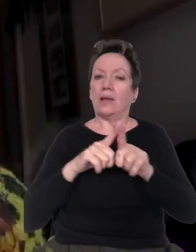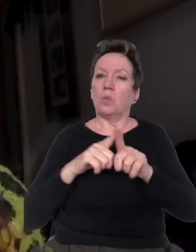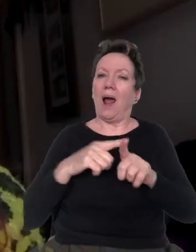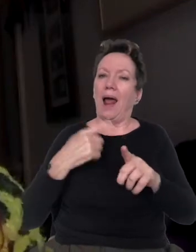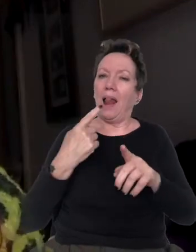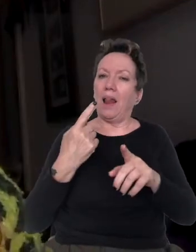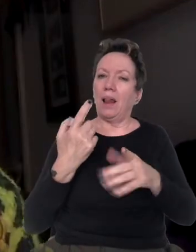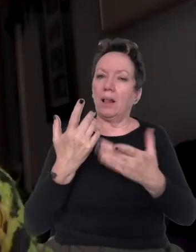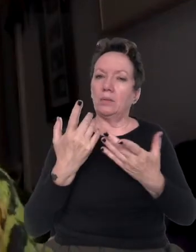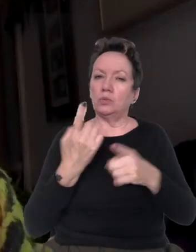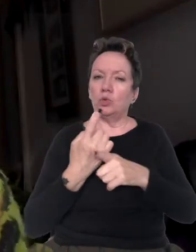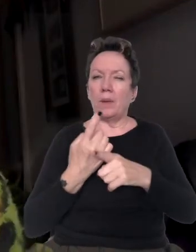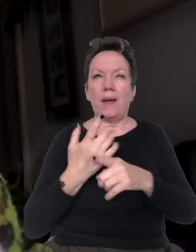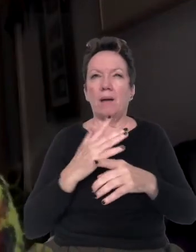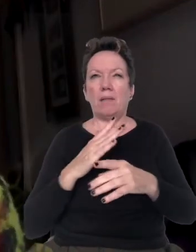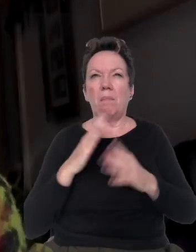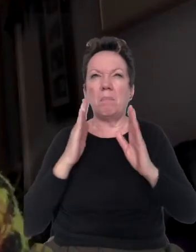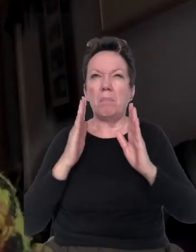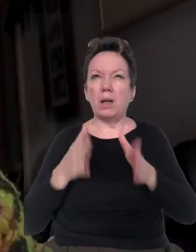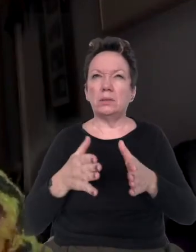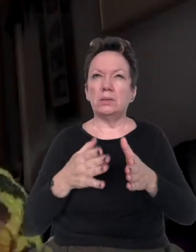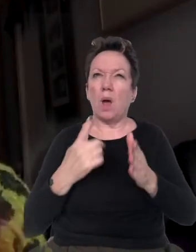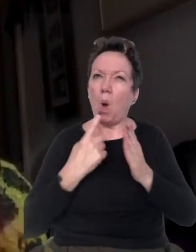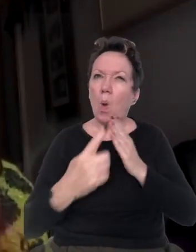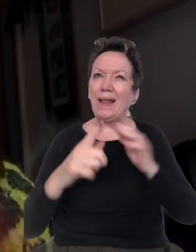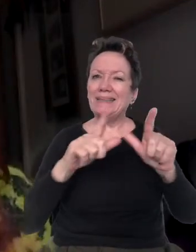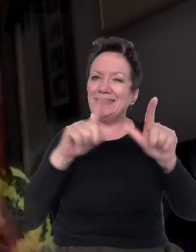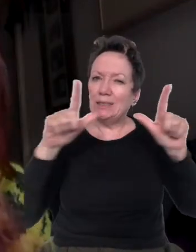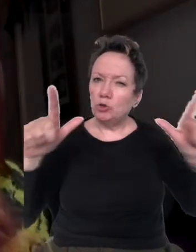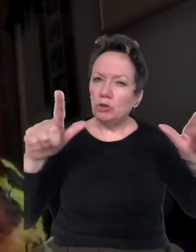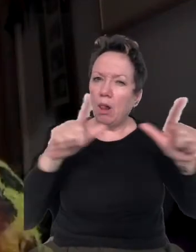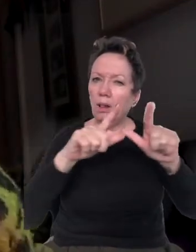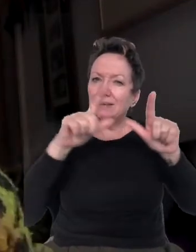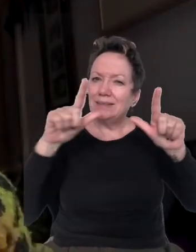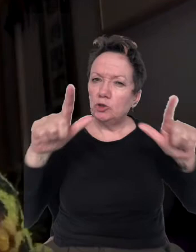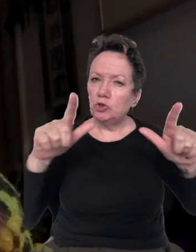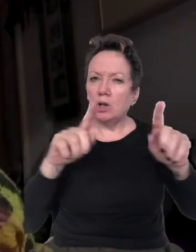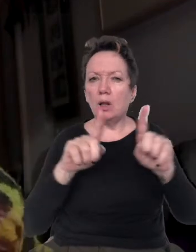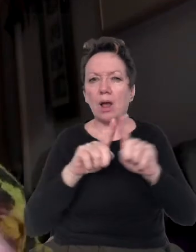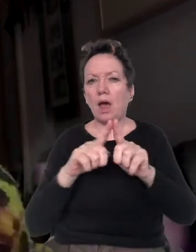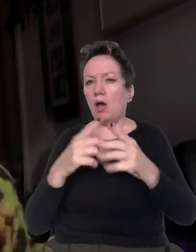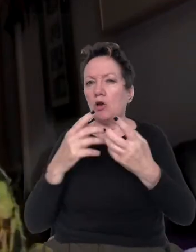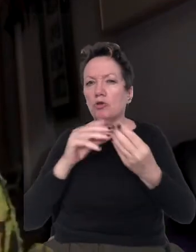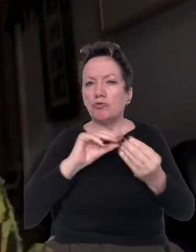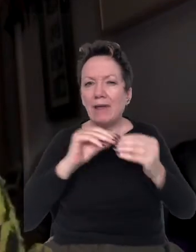the digital, um, and about theater in windows, creating police systems between